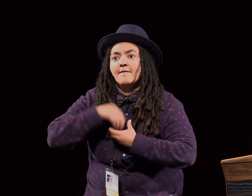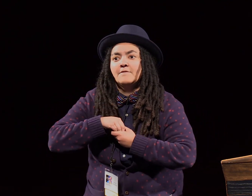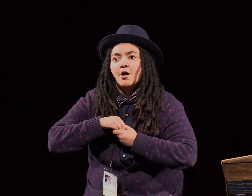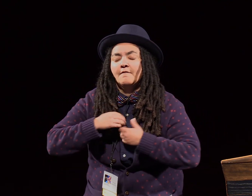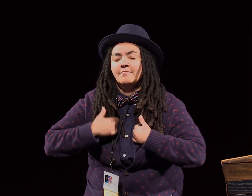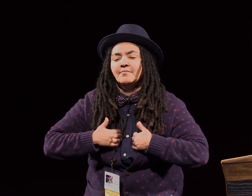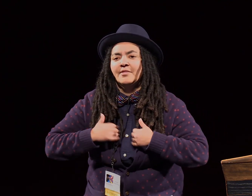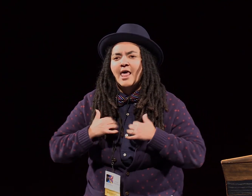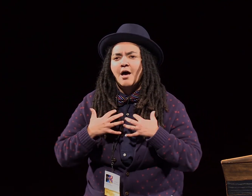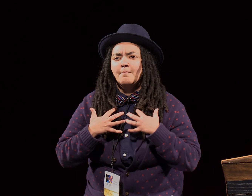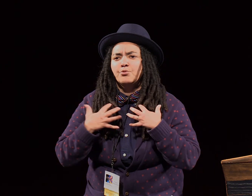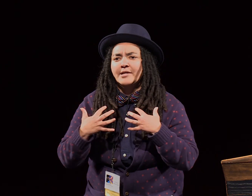The chest is out.